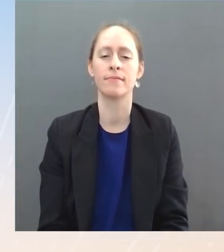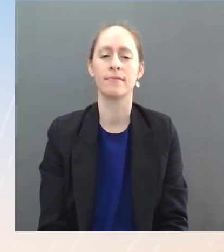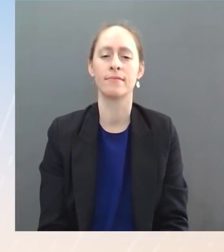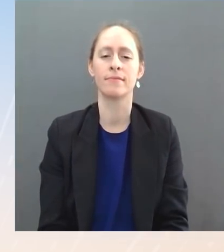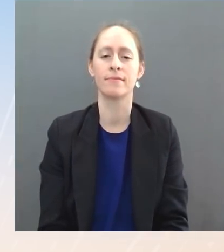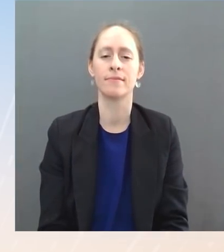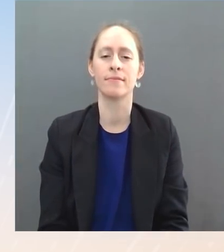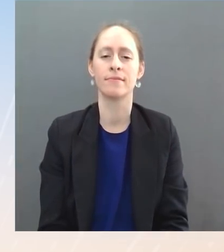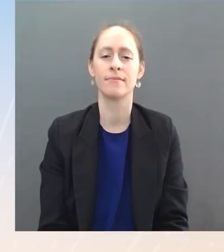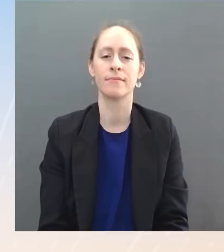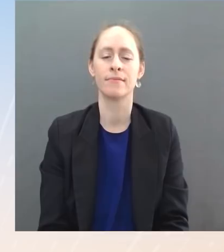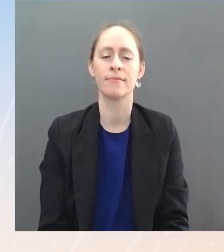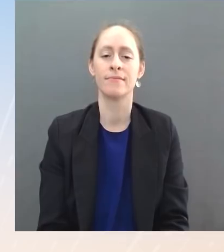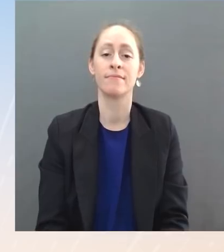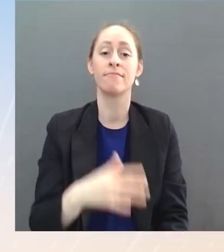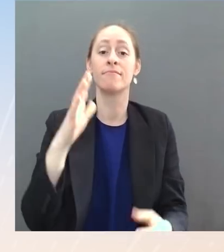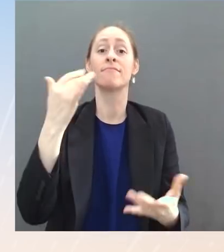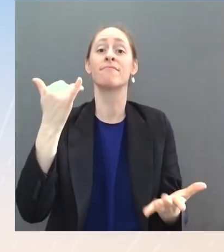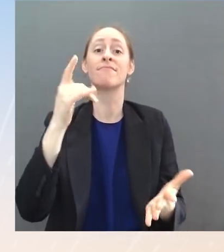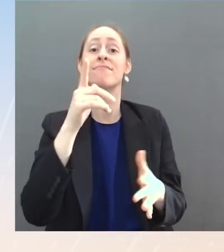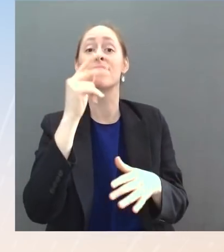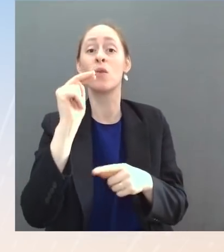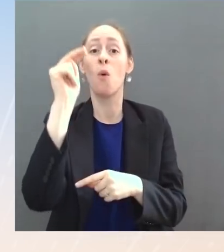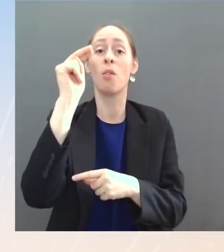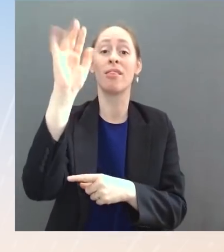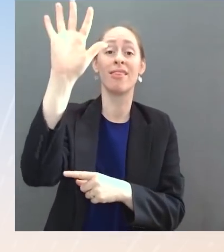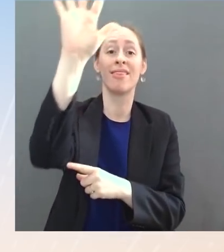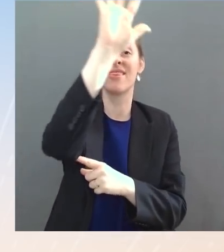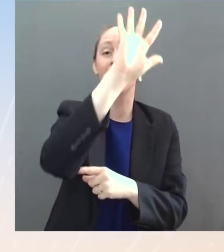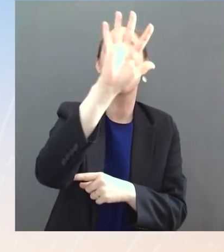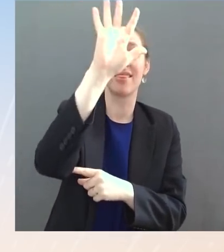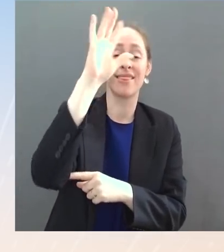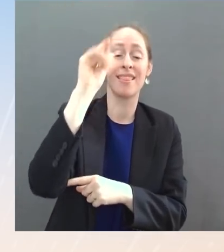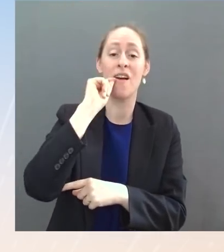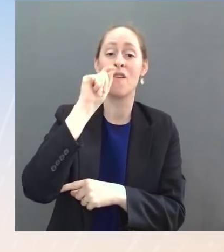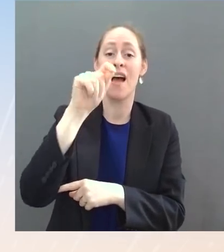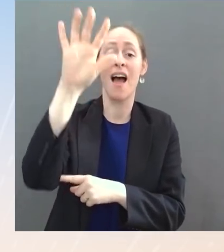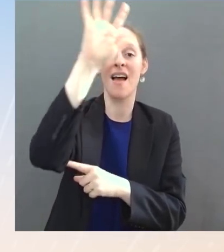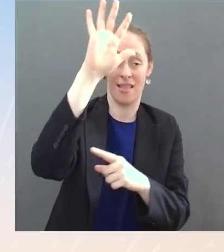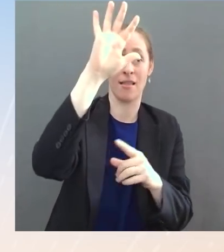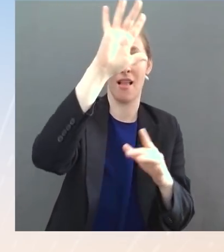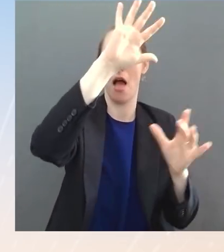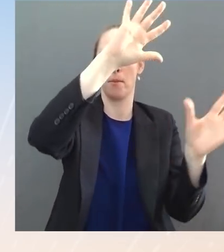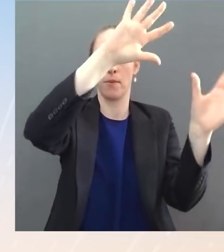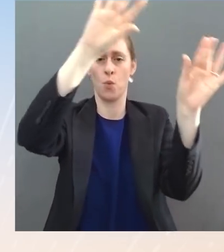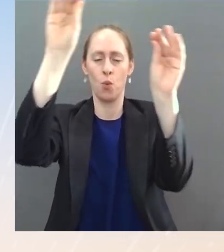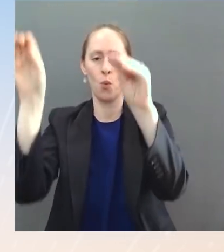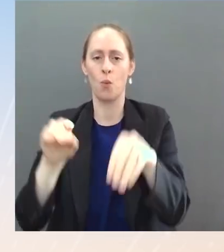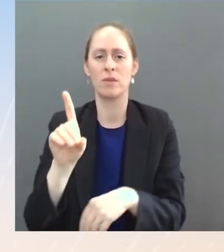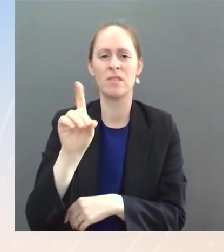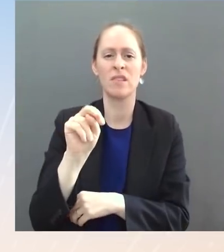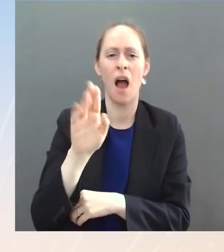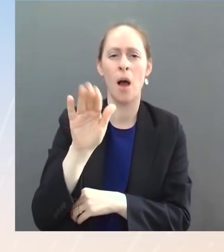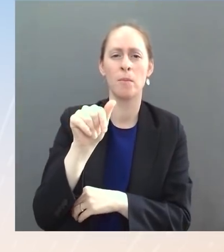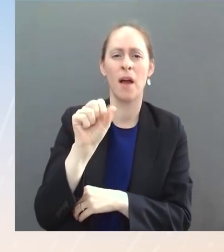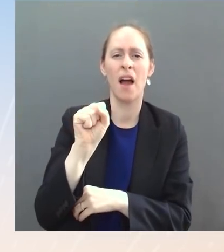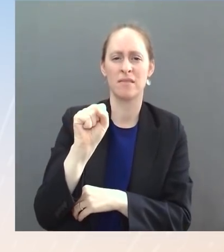to the region around the Donbas in eastern Ukraine. Russian forces are already well on their way of retreating